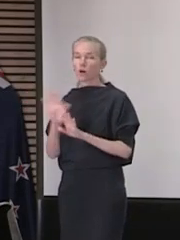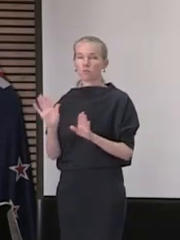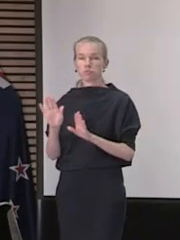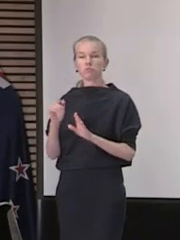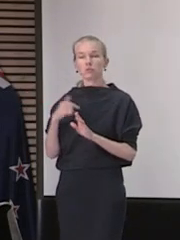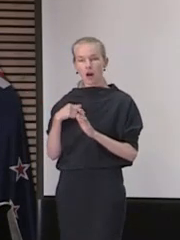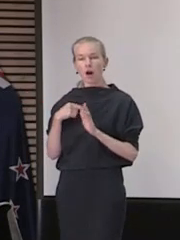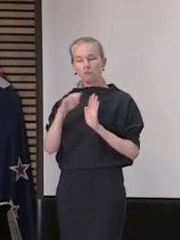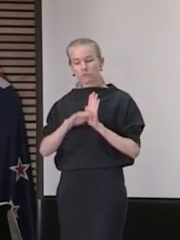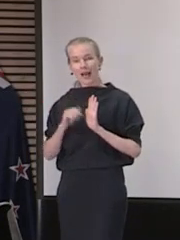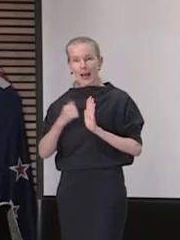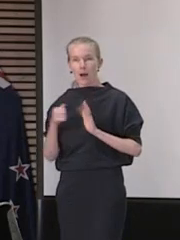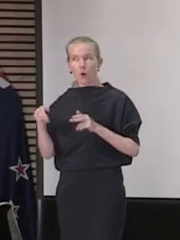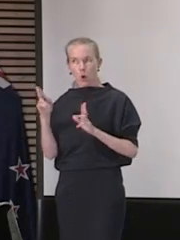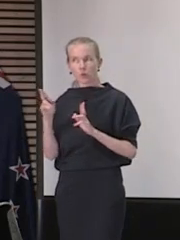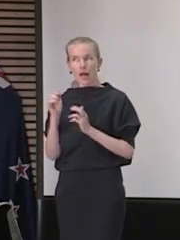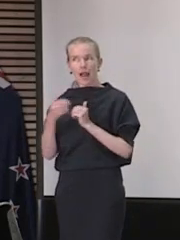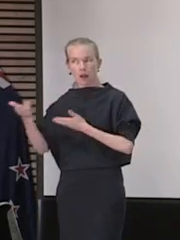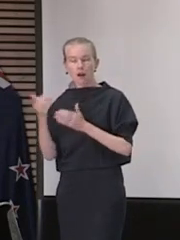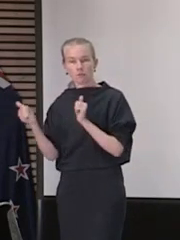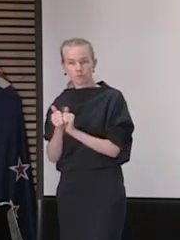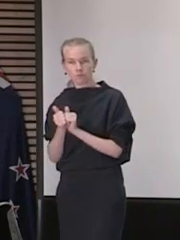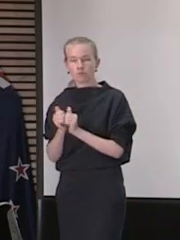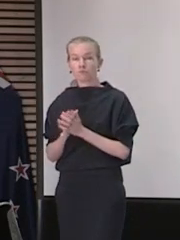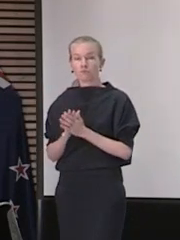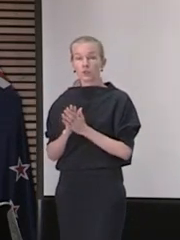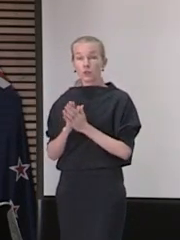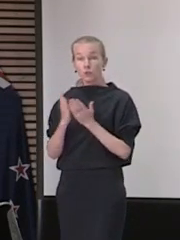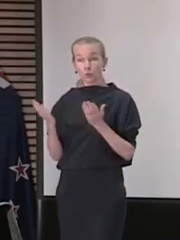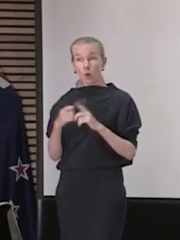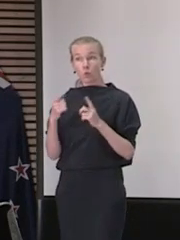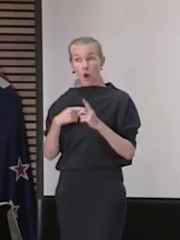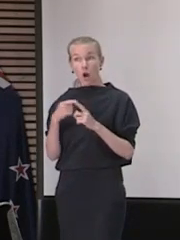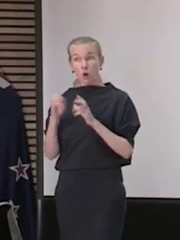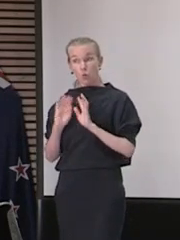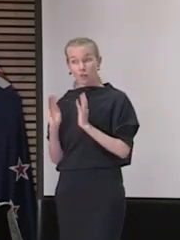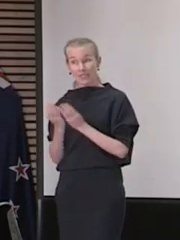So quarantine applies to thosewho are simple tomorrowaticand being treated forCOVID-19. symptomatic.